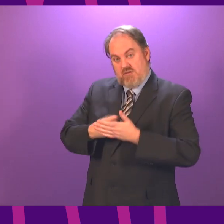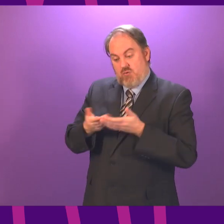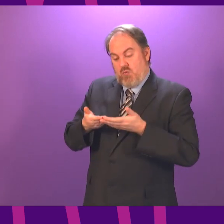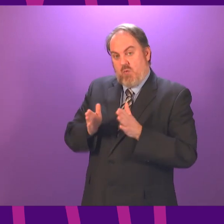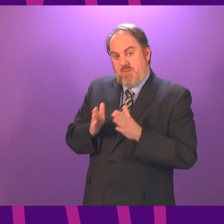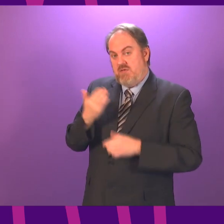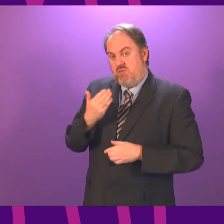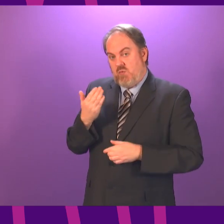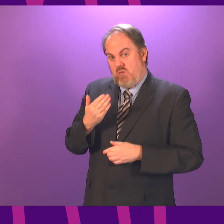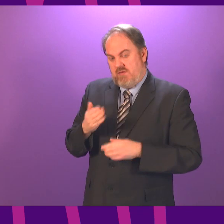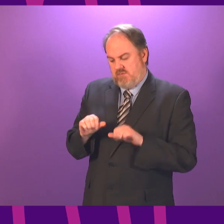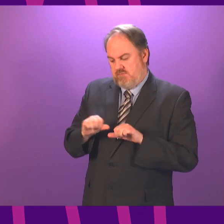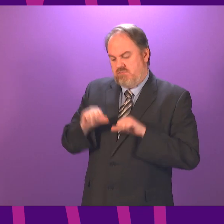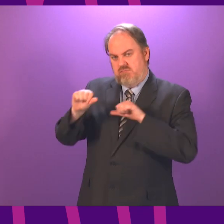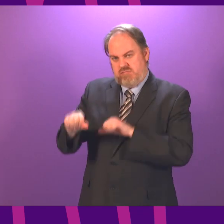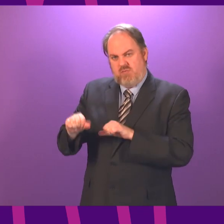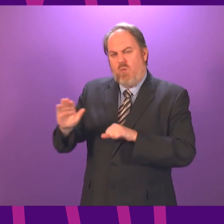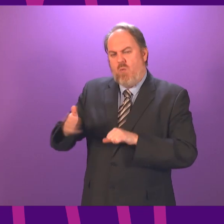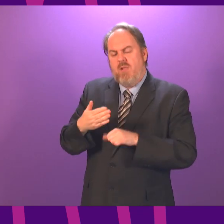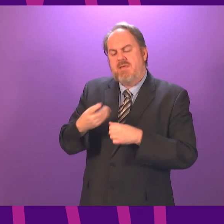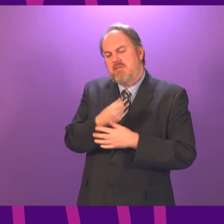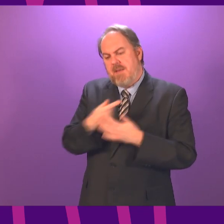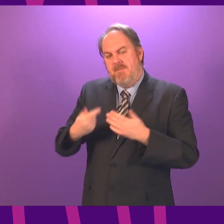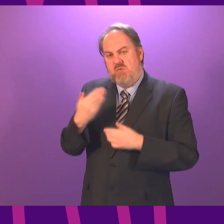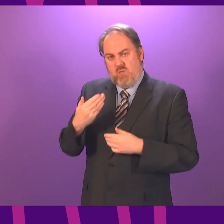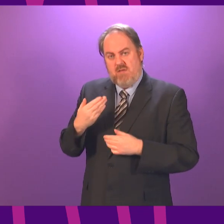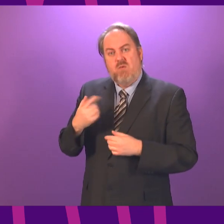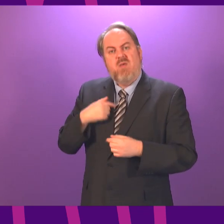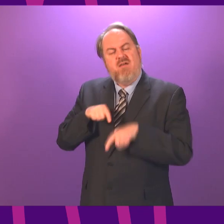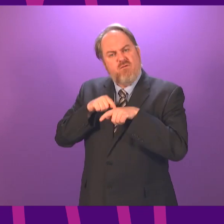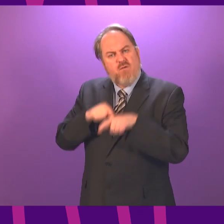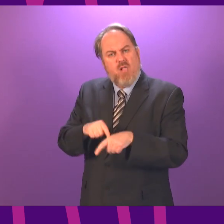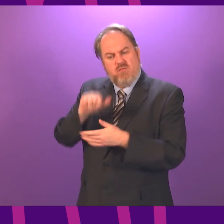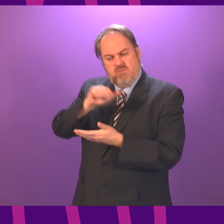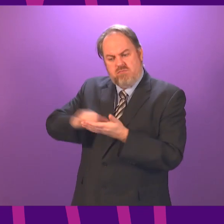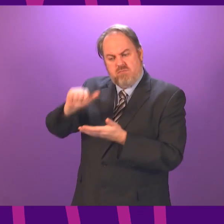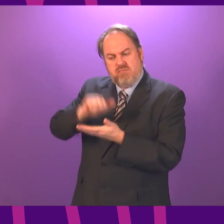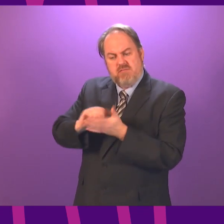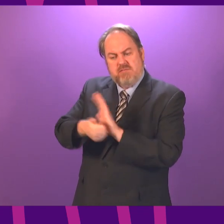phased reopening of schools if we were not assured that it was safe. We are not complacent